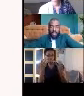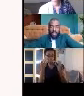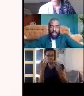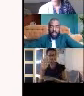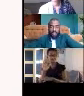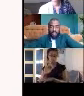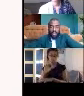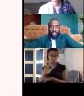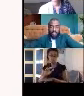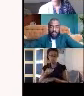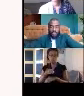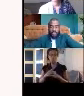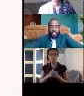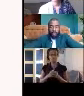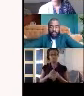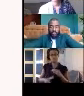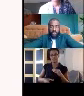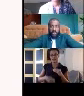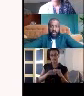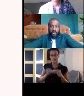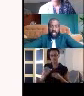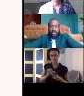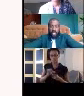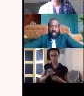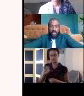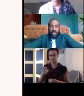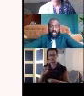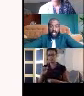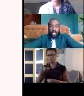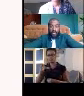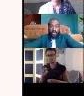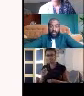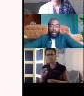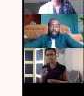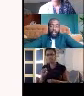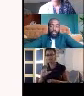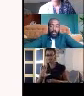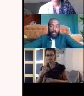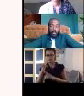the Jaqs' two points about the bystander is like, I think it might change the way that